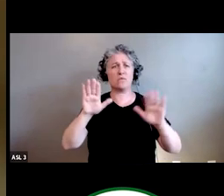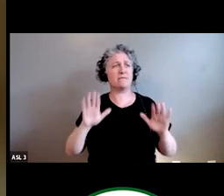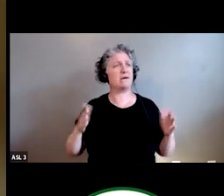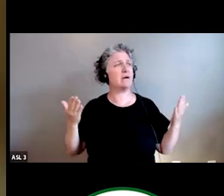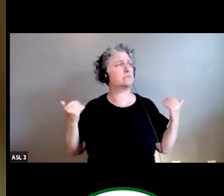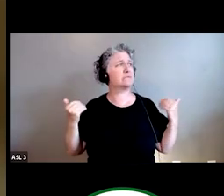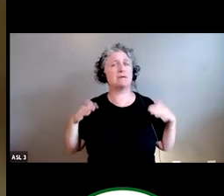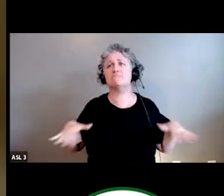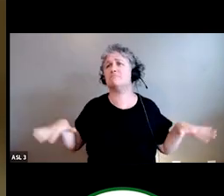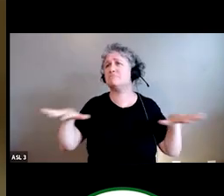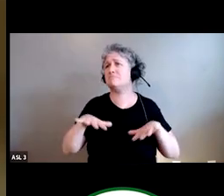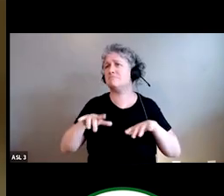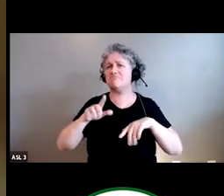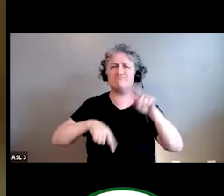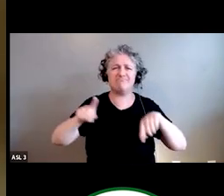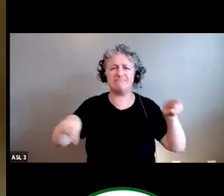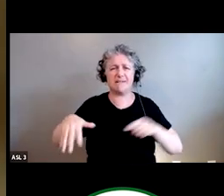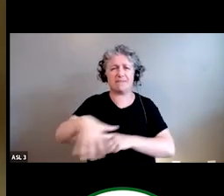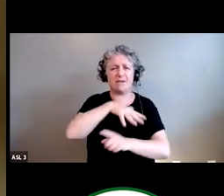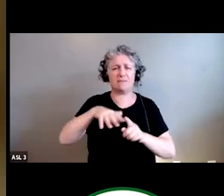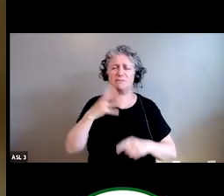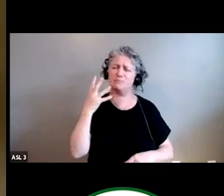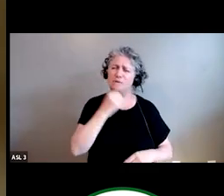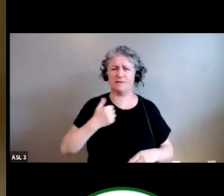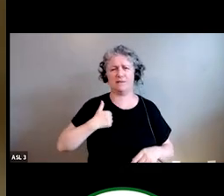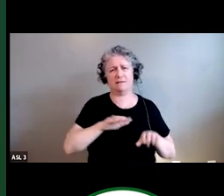wonderful outdoor environments that we have across this beautiful country.